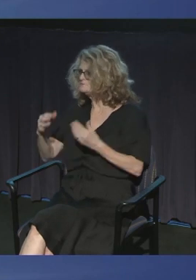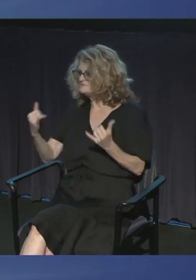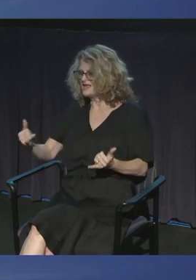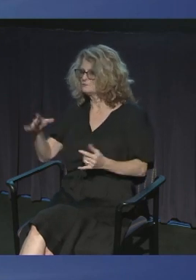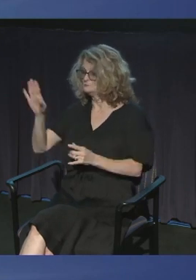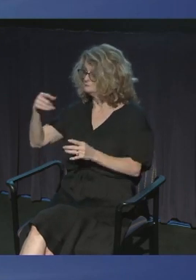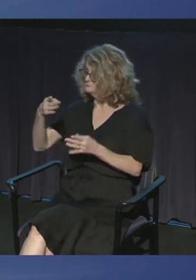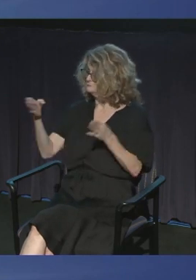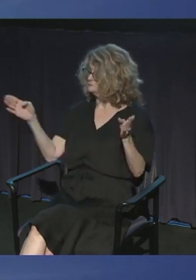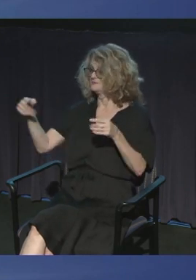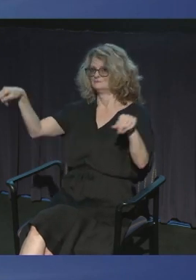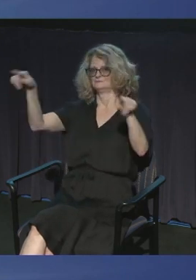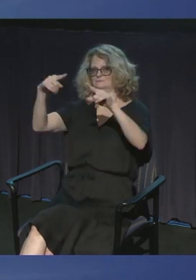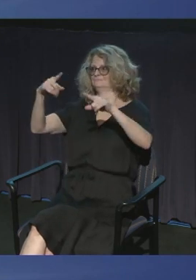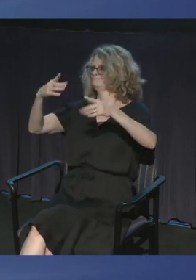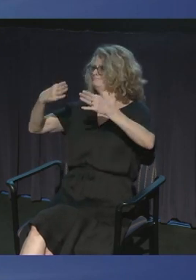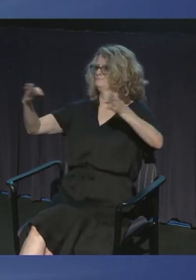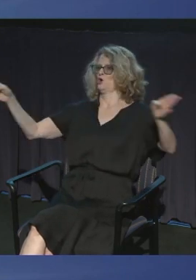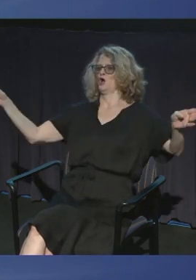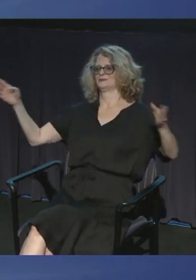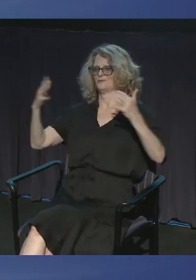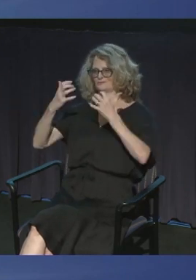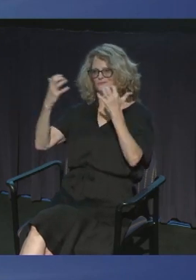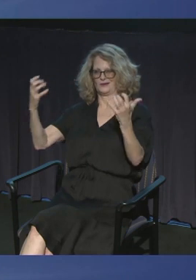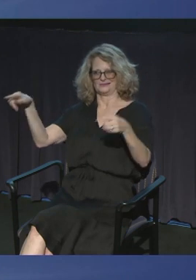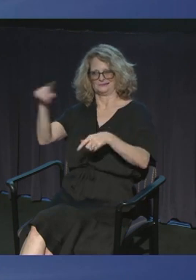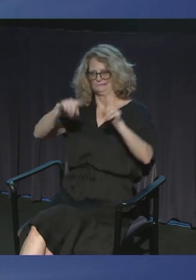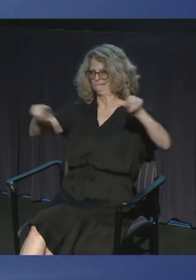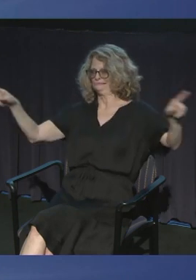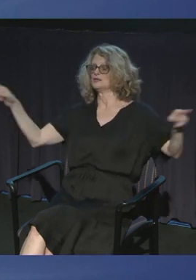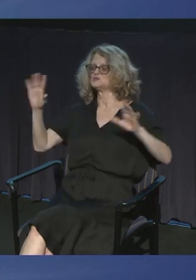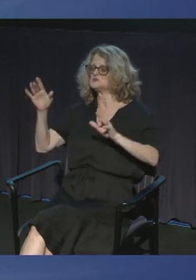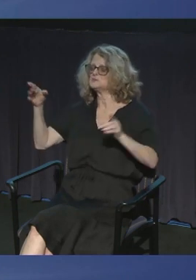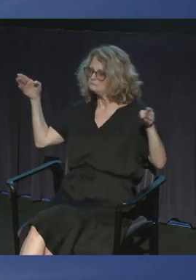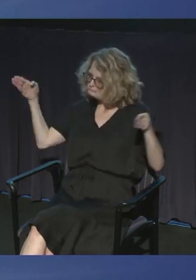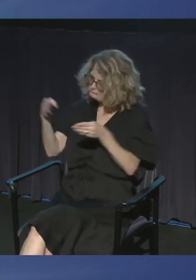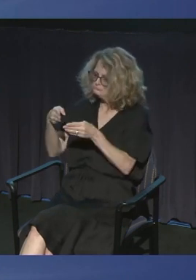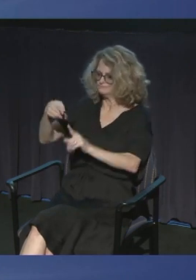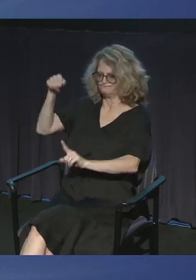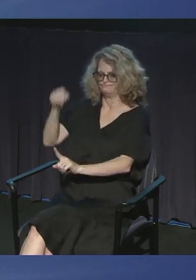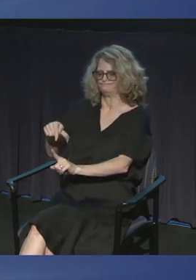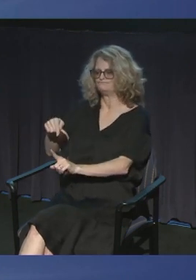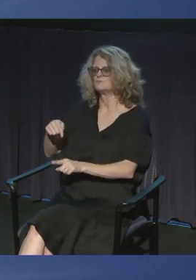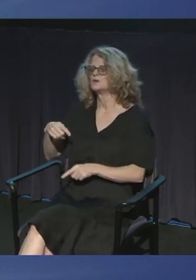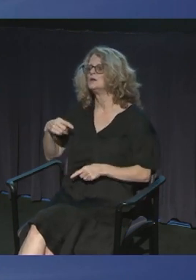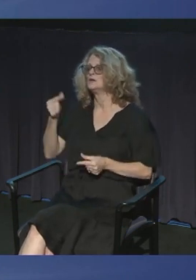THIS IS A VERY BROAD AUDIENCE-- THESE GENES ALSO BEEN GENETICALLY LINKED TO DISEASES.